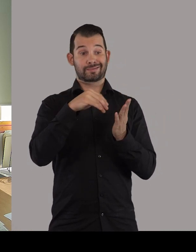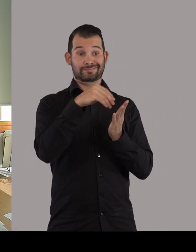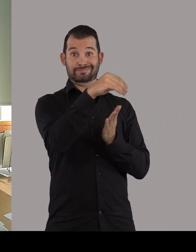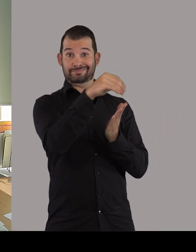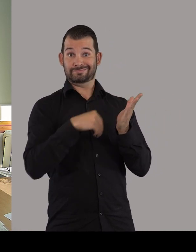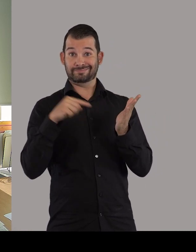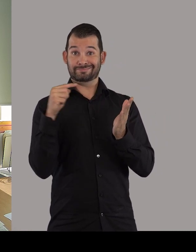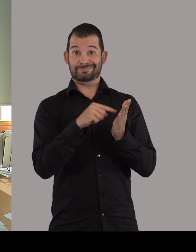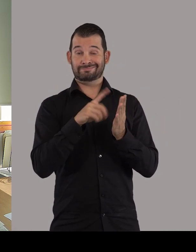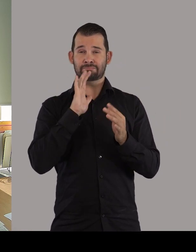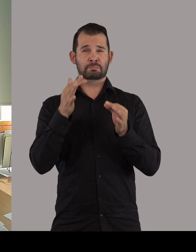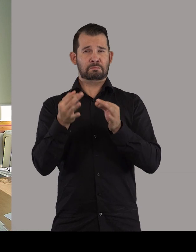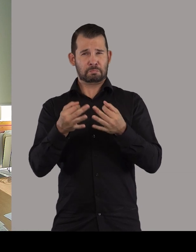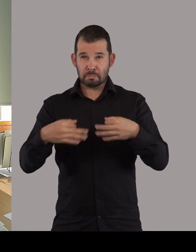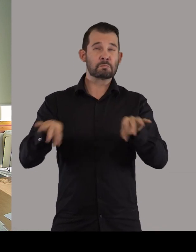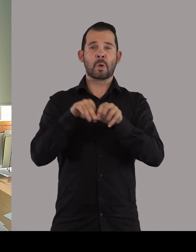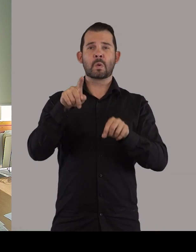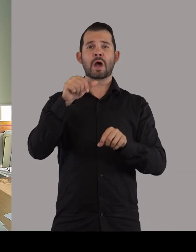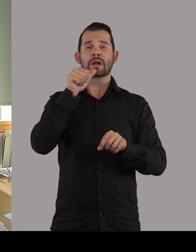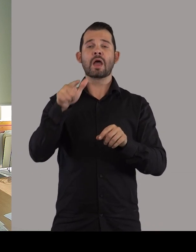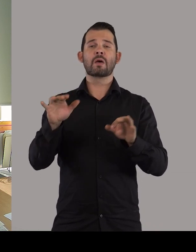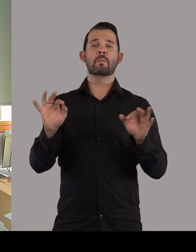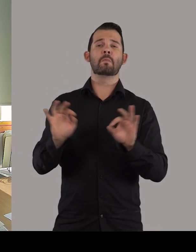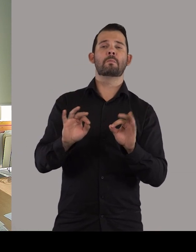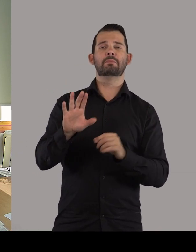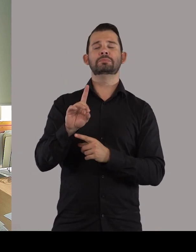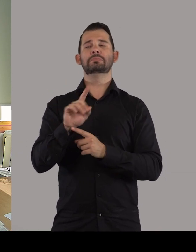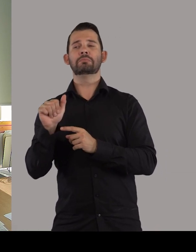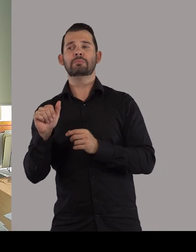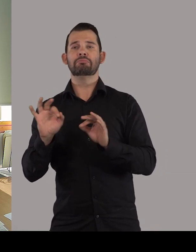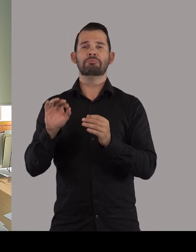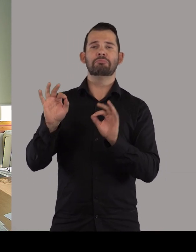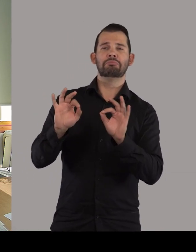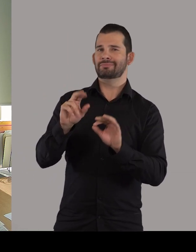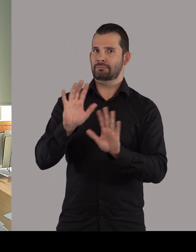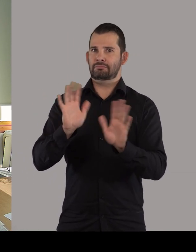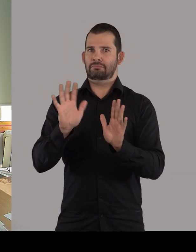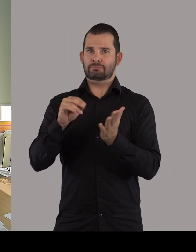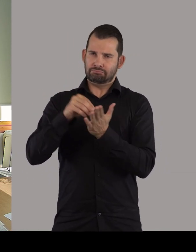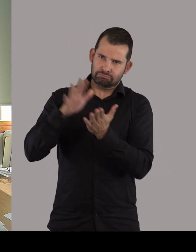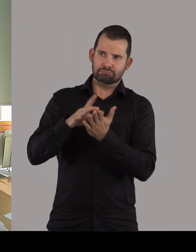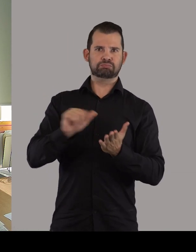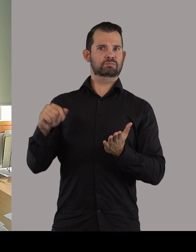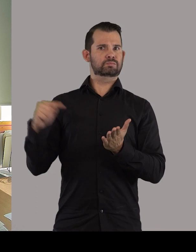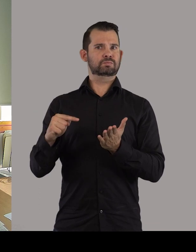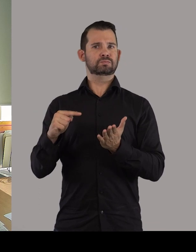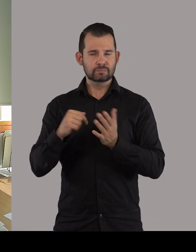In filling out your application form, it is important that you do not underplay your disability.